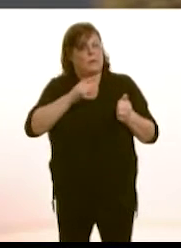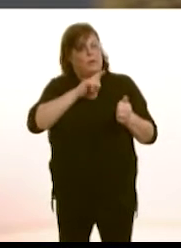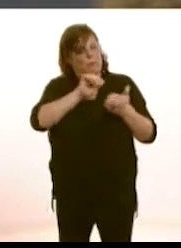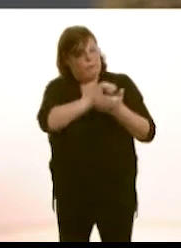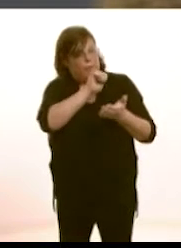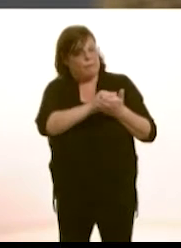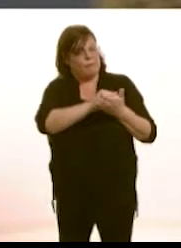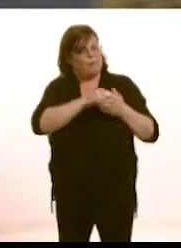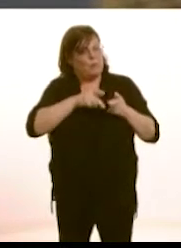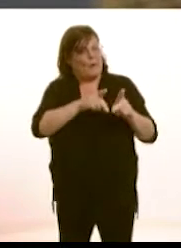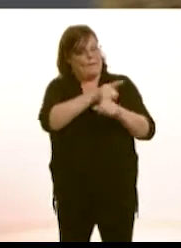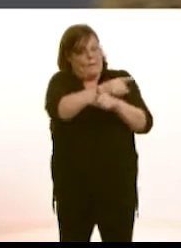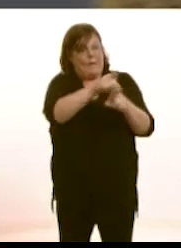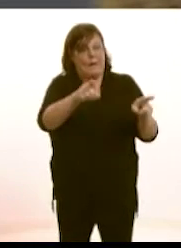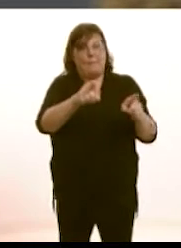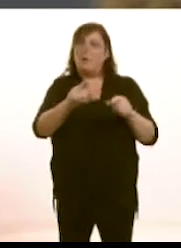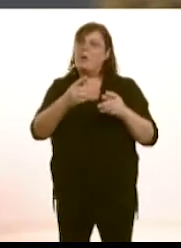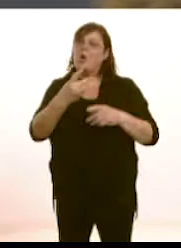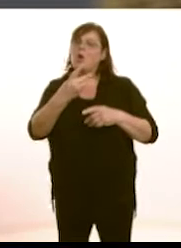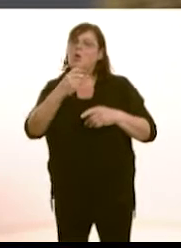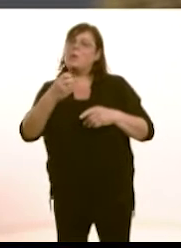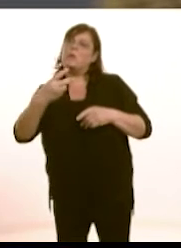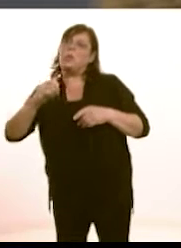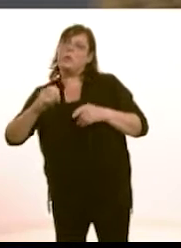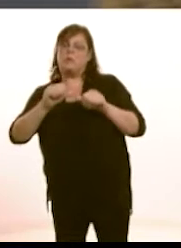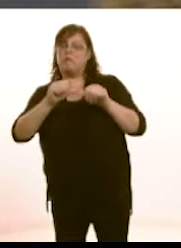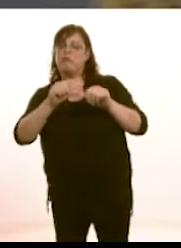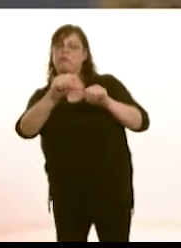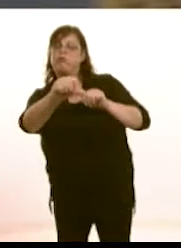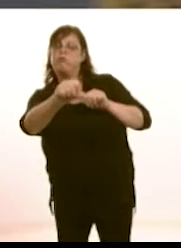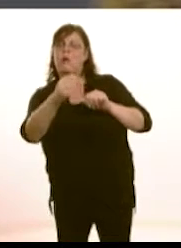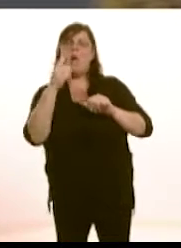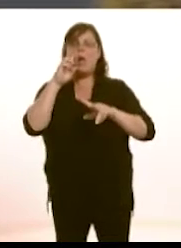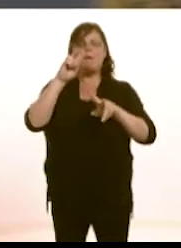Post 2020, is he looking forward, is he scanning what the opportunities might be there to make